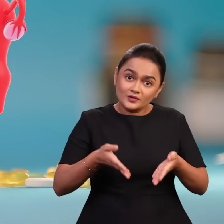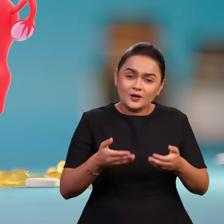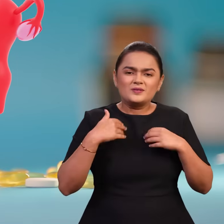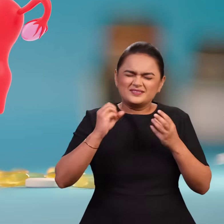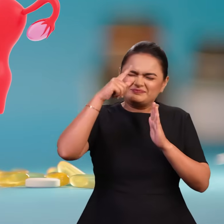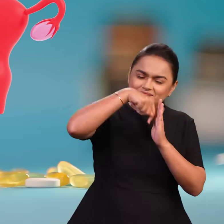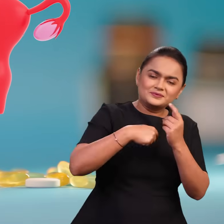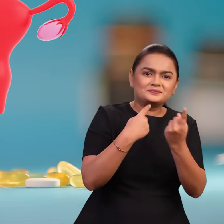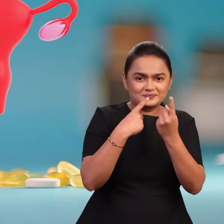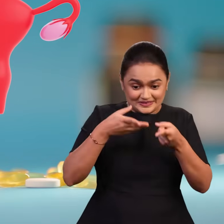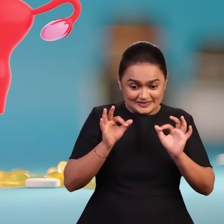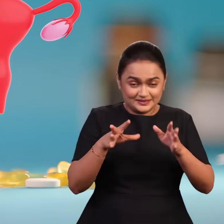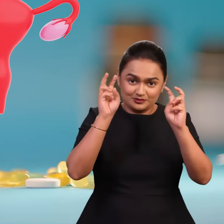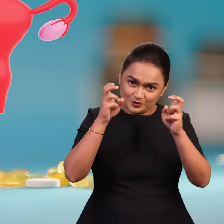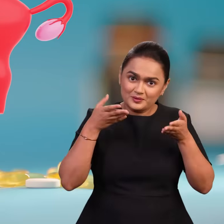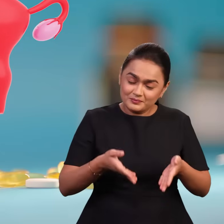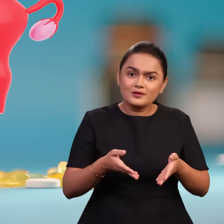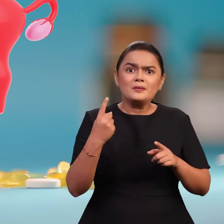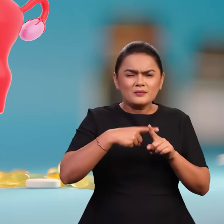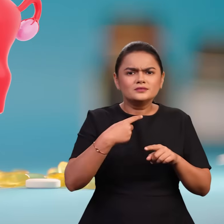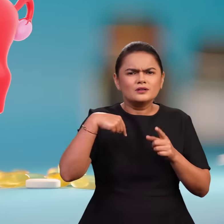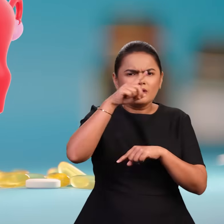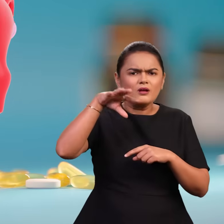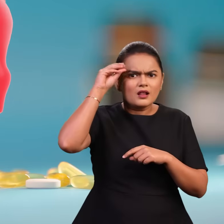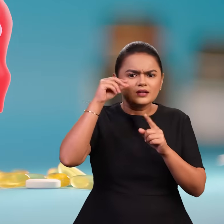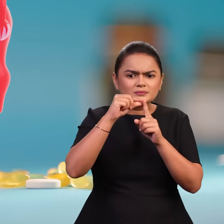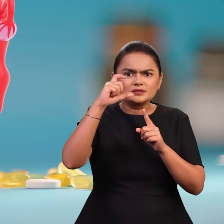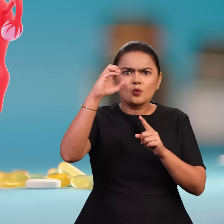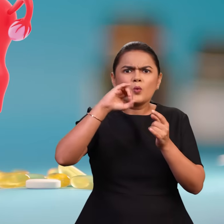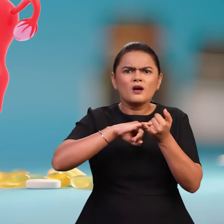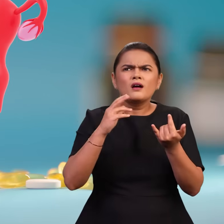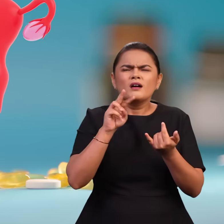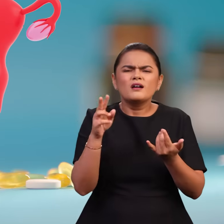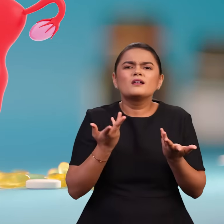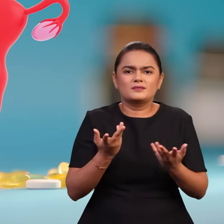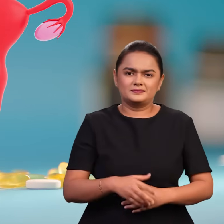So let us just dive deeper into the topic. Let's learn what is PCOS.